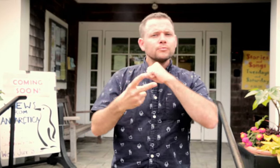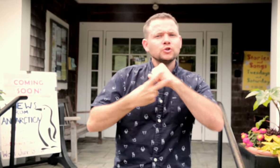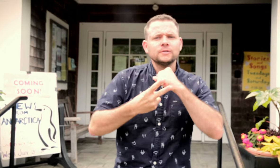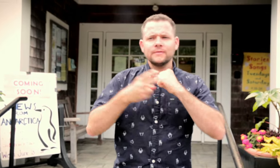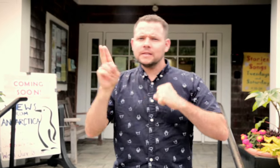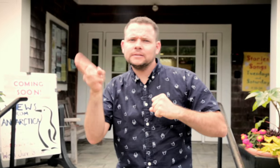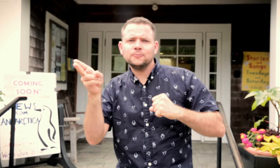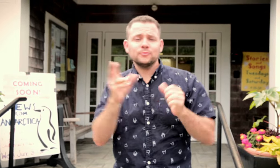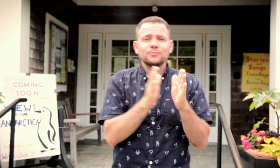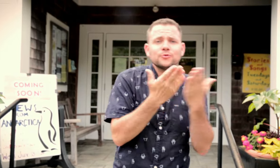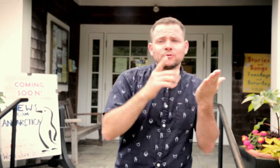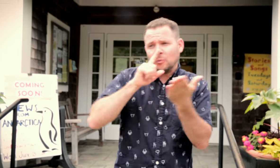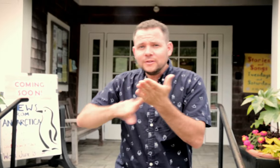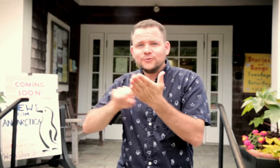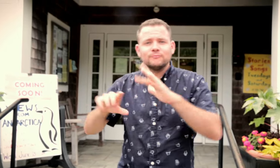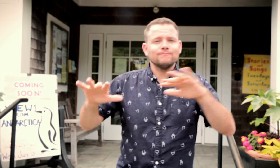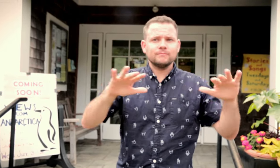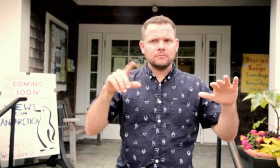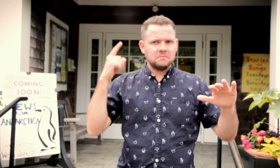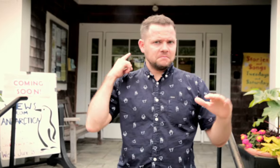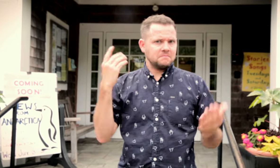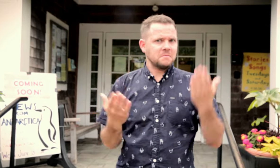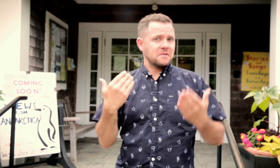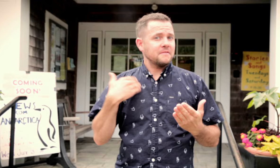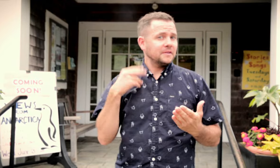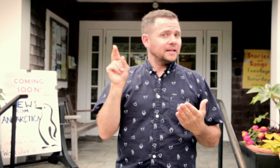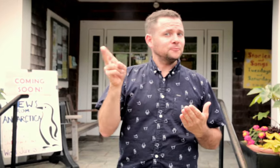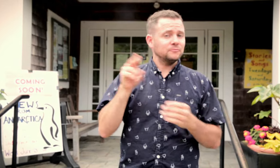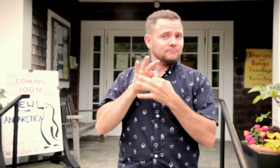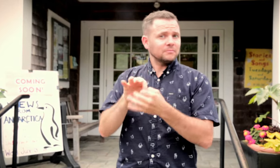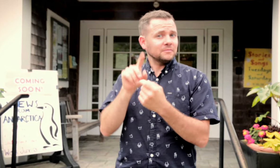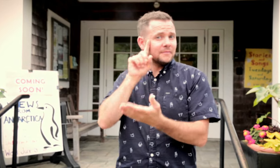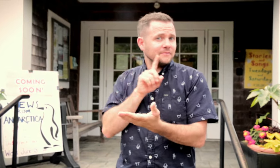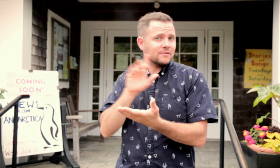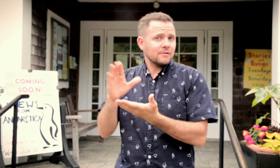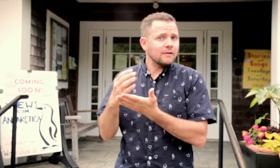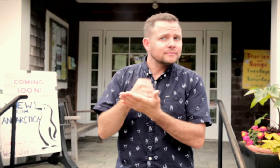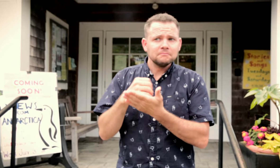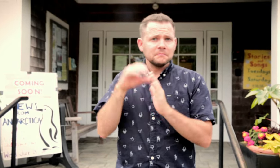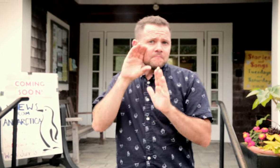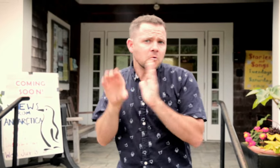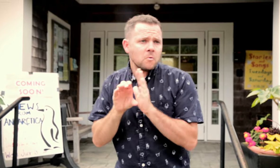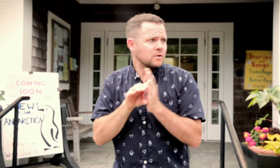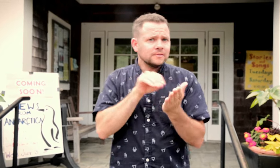And they're often tasked with preservation of local history, whether it be books or research. And maybe there will be something in their collections about deaf history.